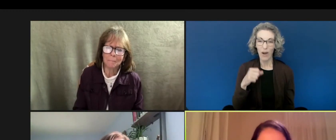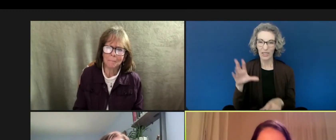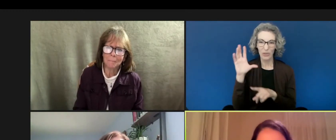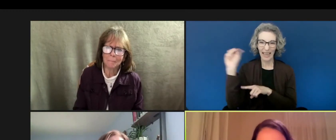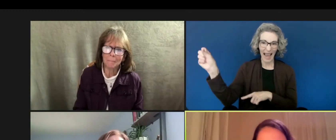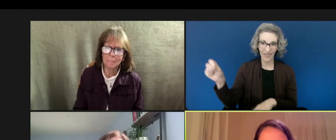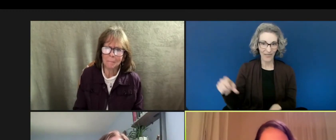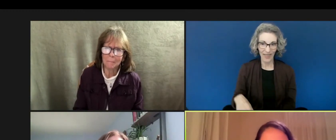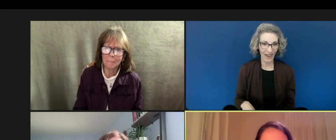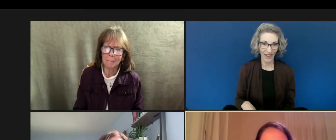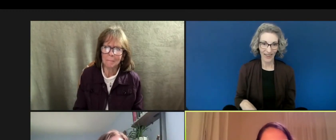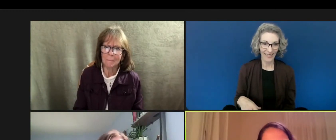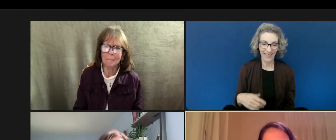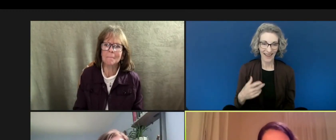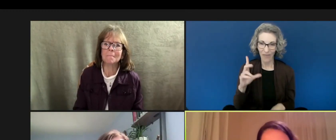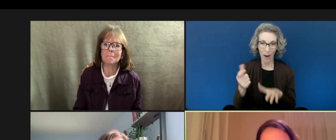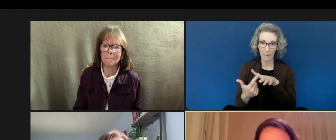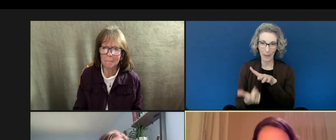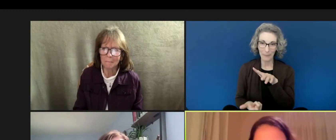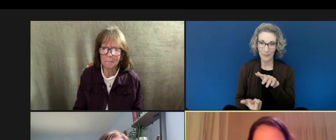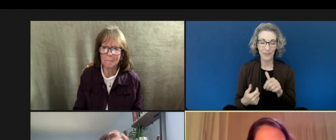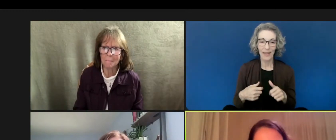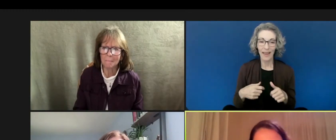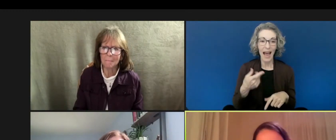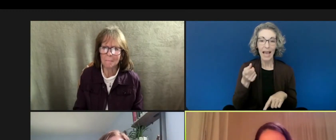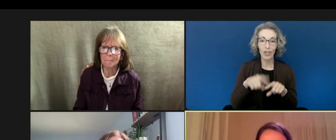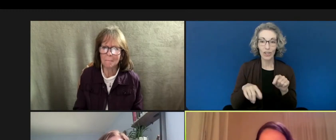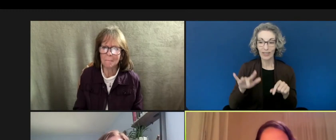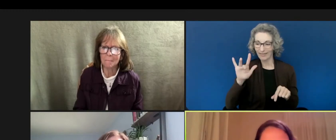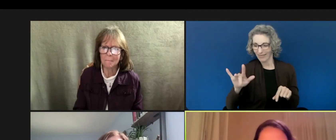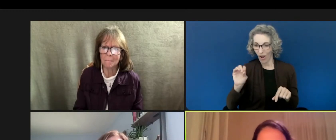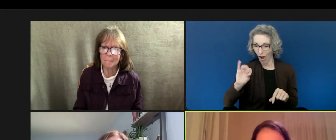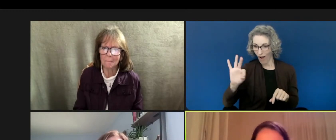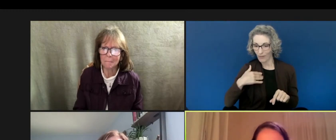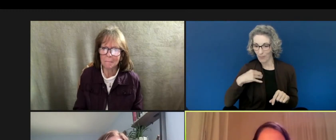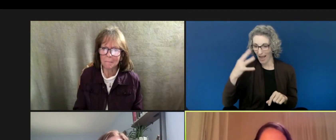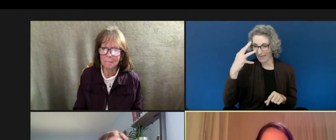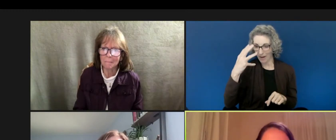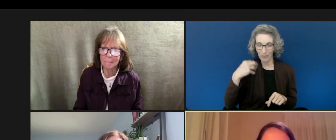I couldn't close the cameras as fast as I could.